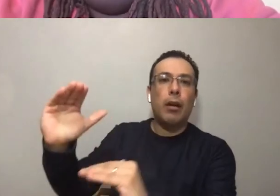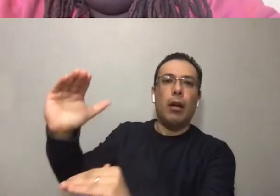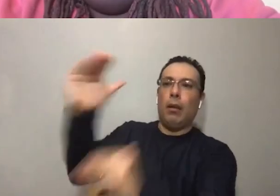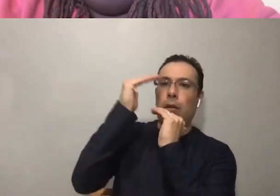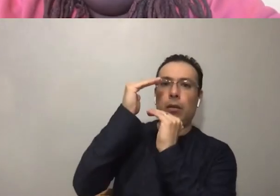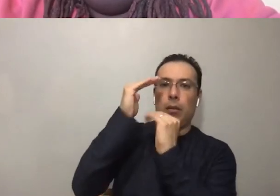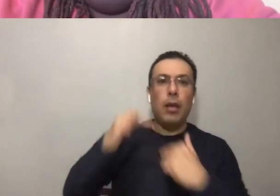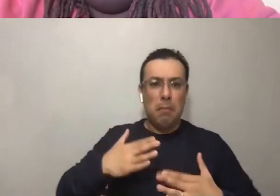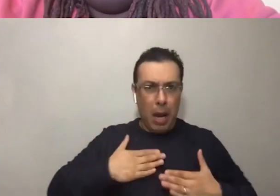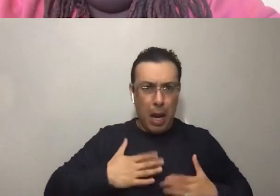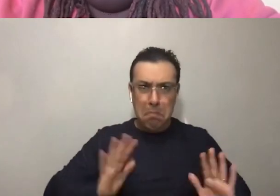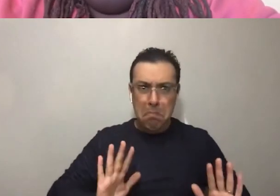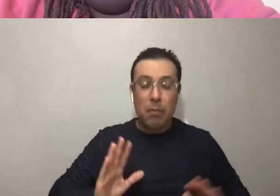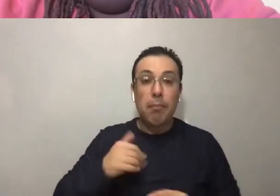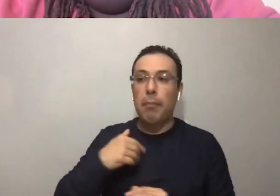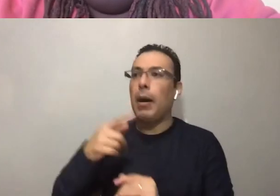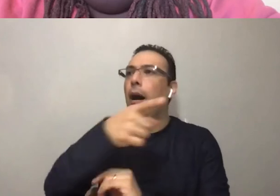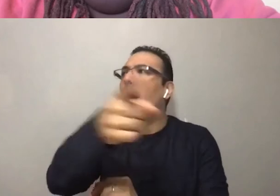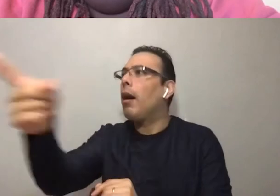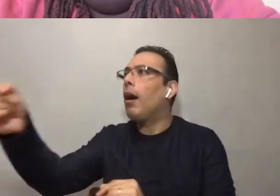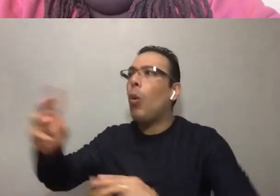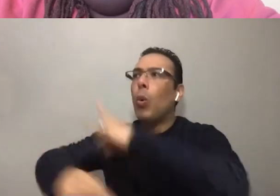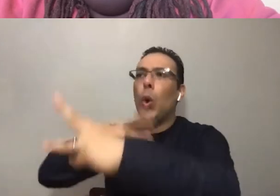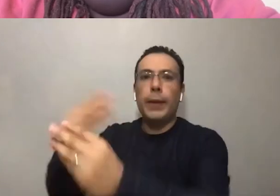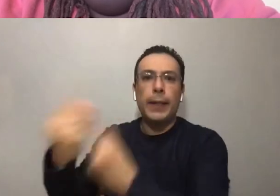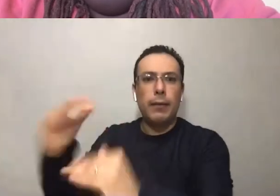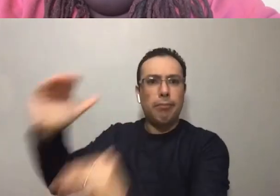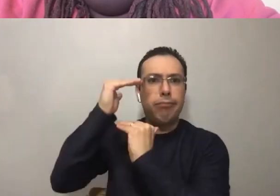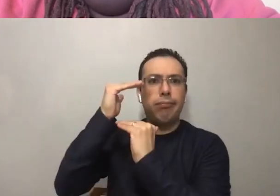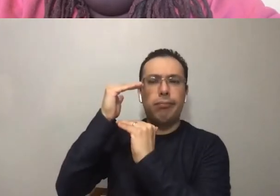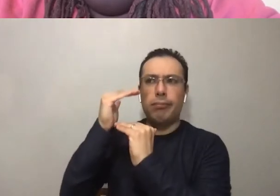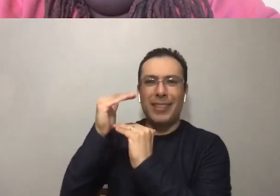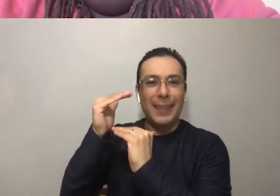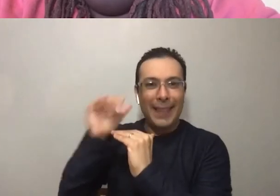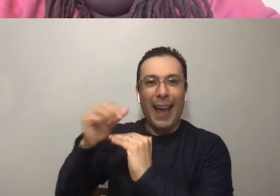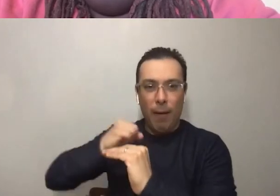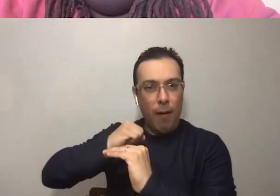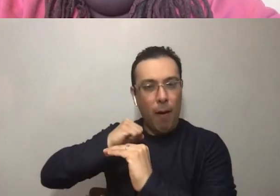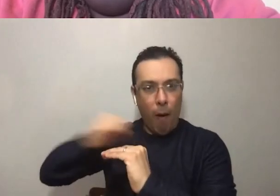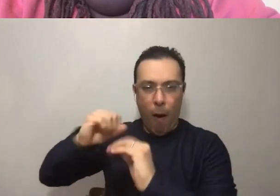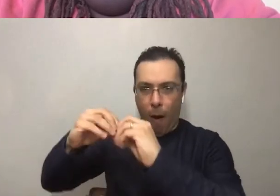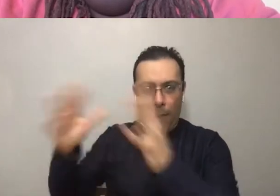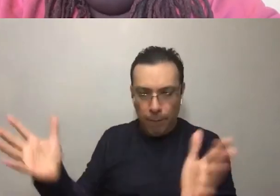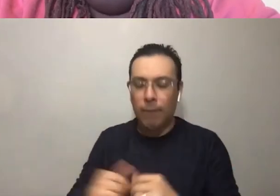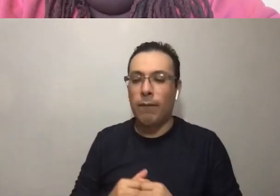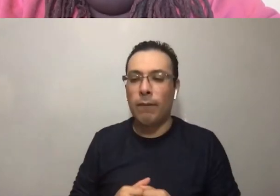And finally, I would add, embracing and being guided by a disability justice framework and principles.